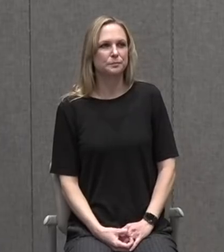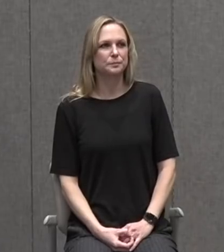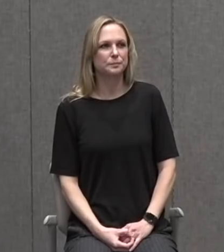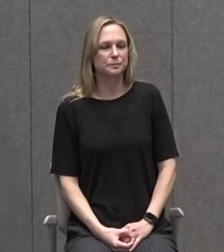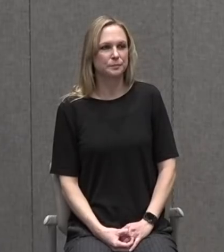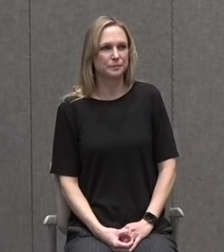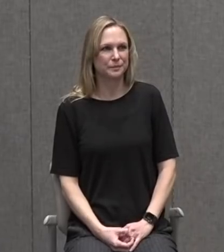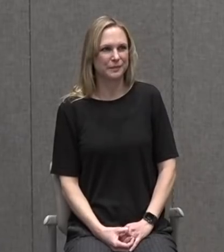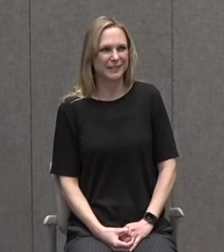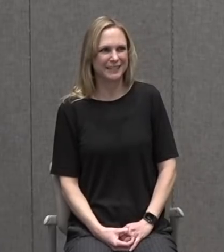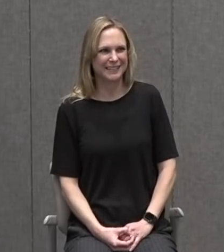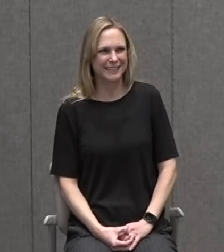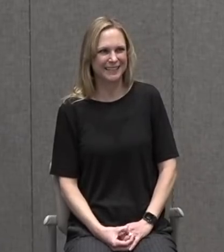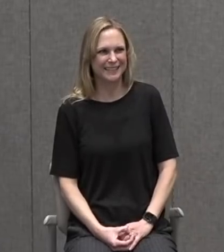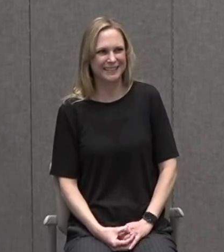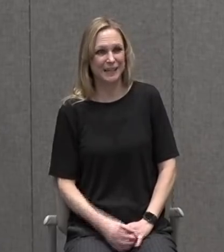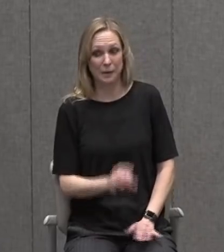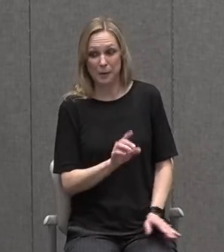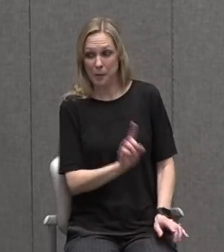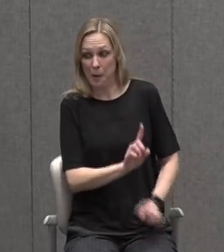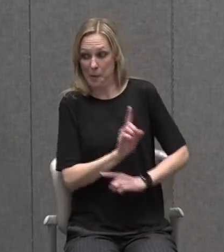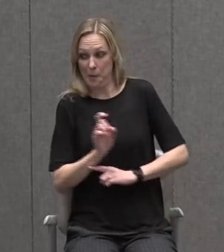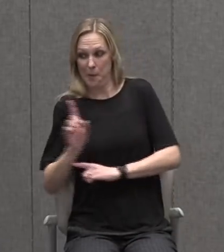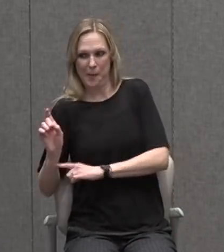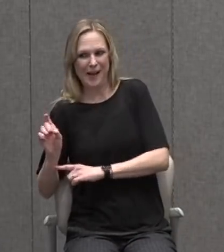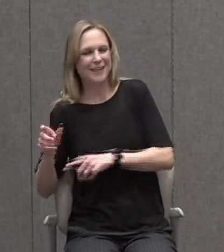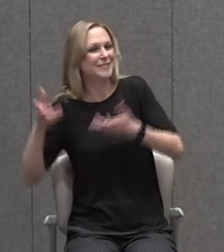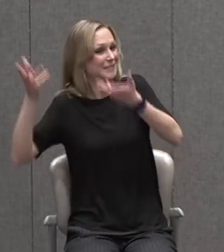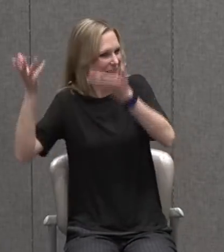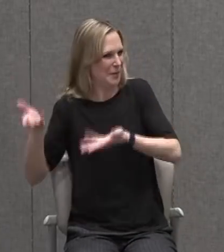All right, yeah (shouts cheerfully), so I'm coming over here and we just, we are going